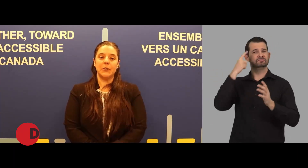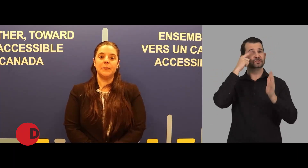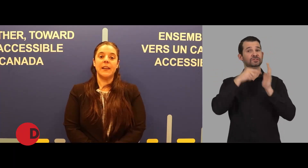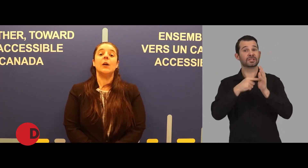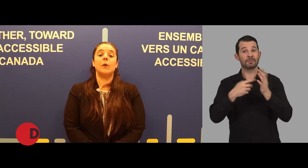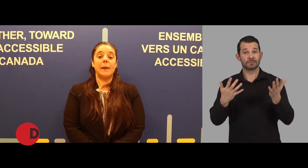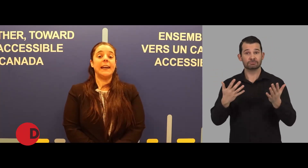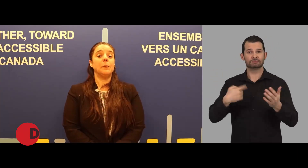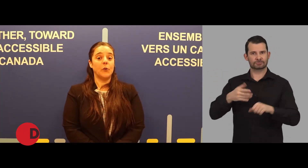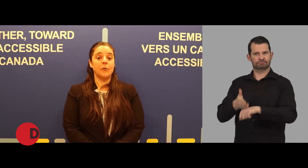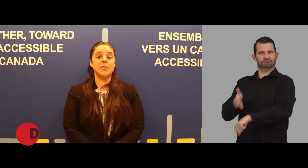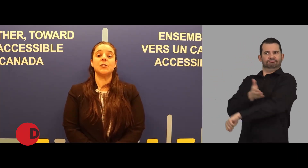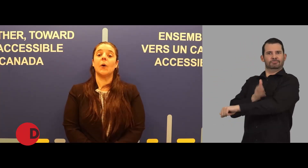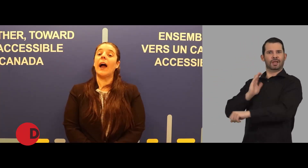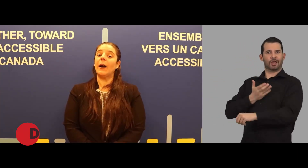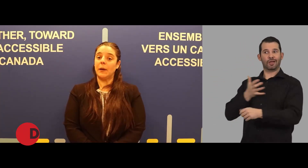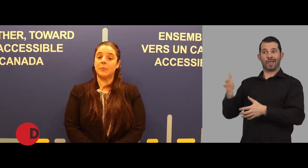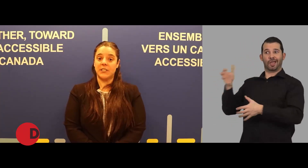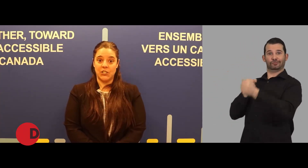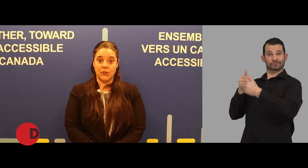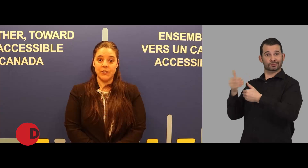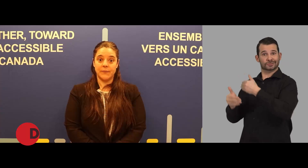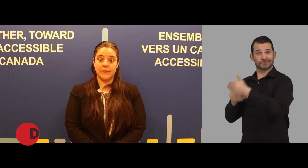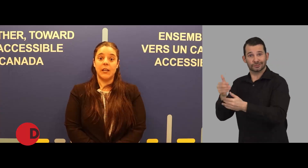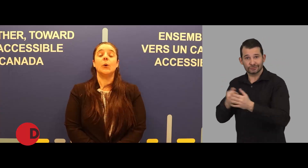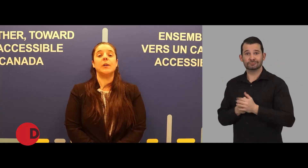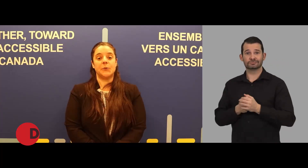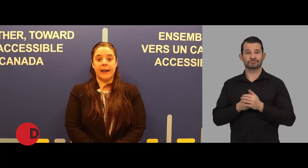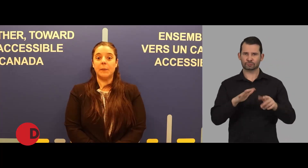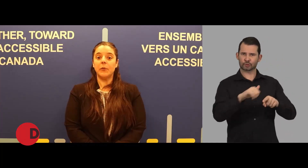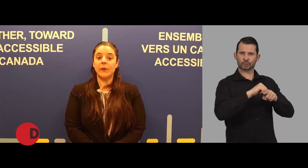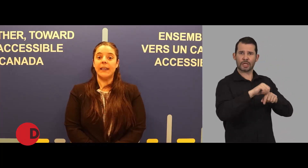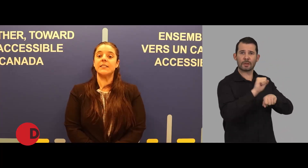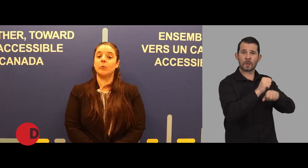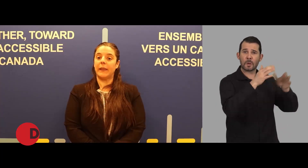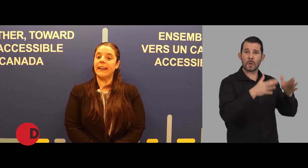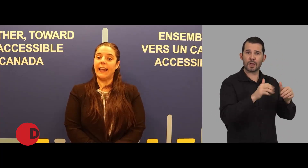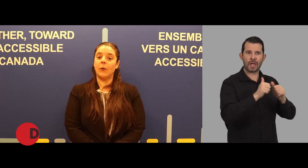For example, we made improvements to our hiring procedures, trained employees